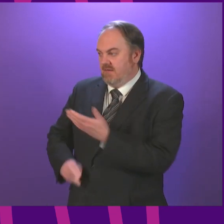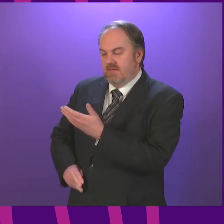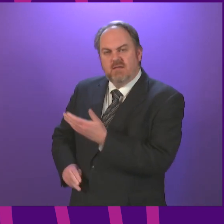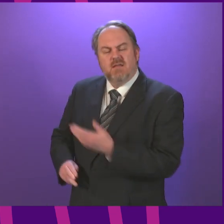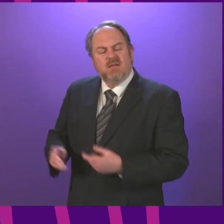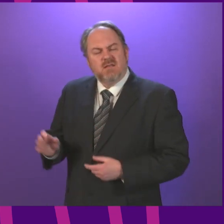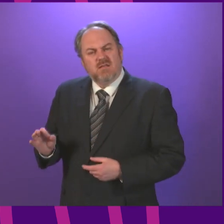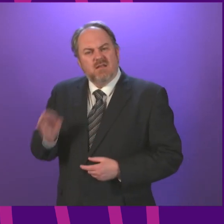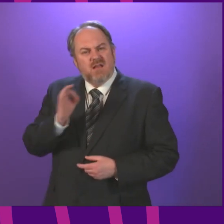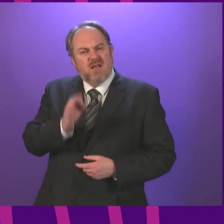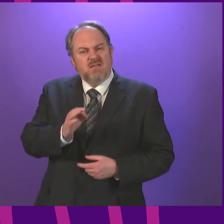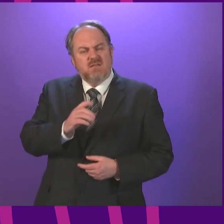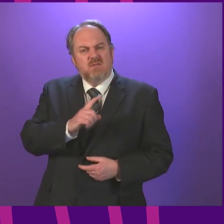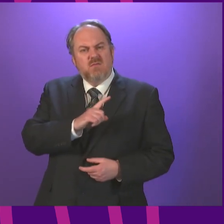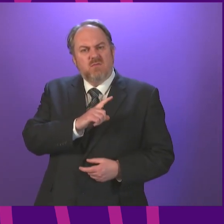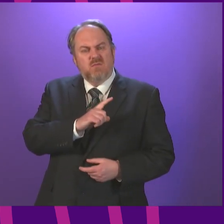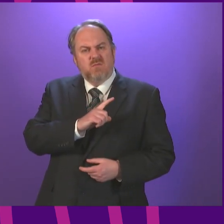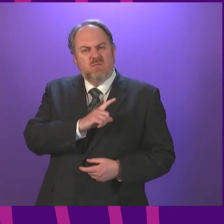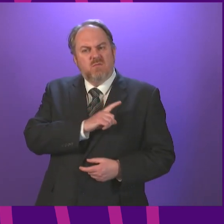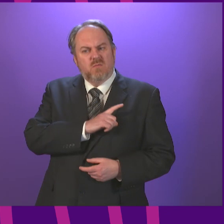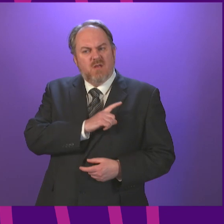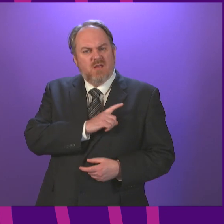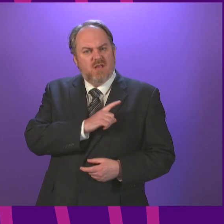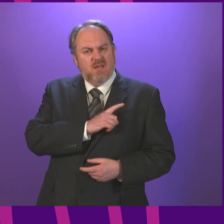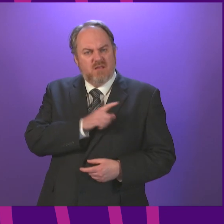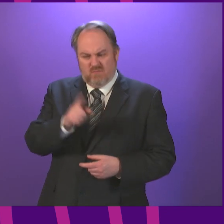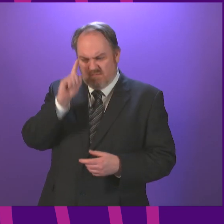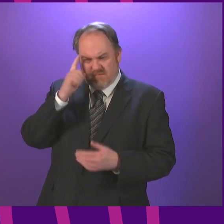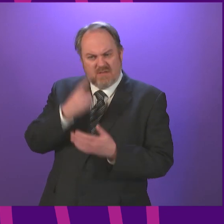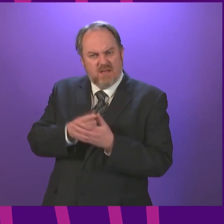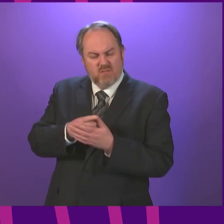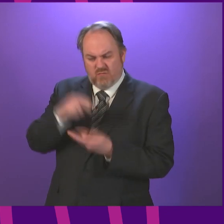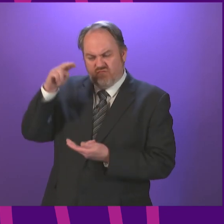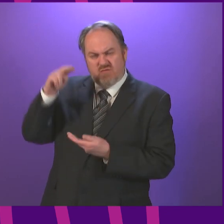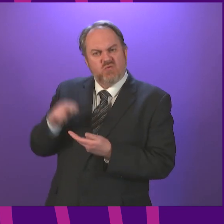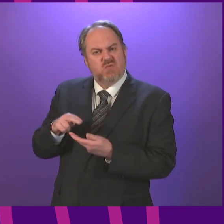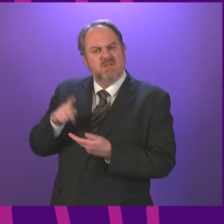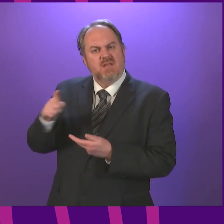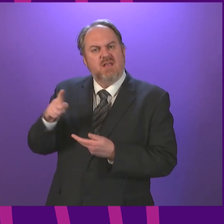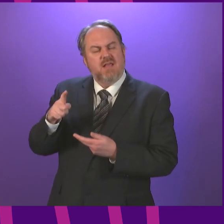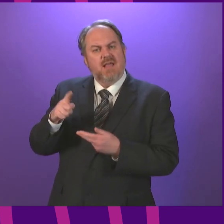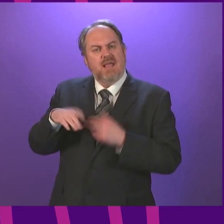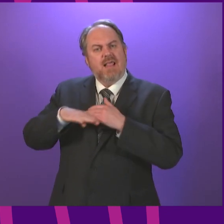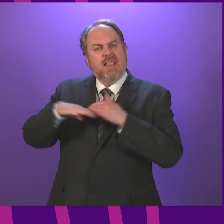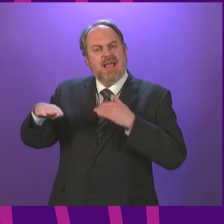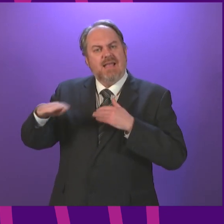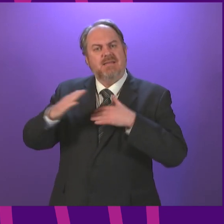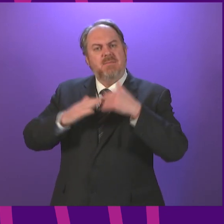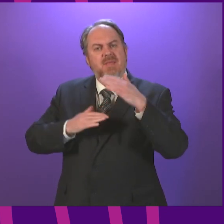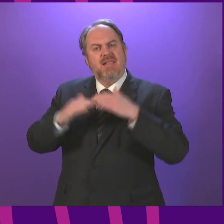the Scottish Government has chosen not to extend the reduction to land and buildings transaction tax beyond March. (S5F-04894)